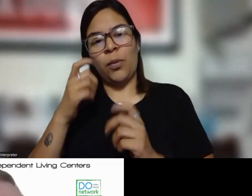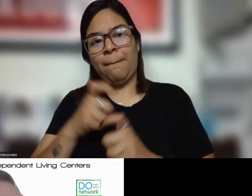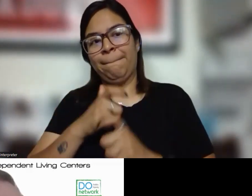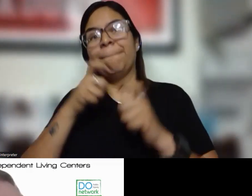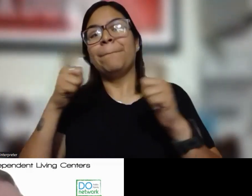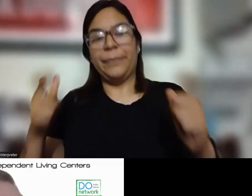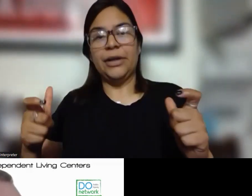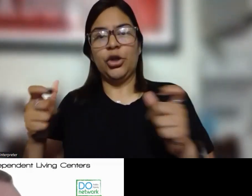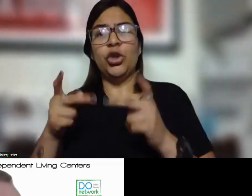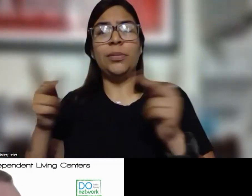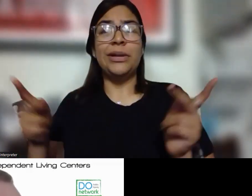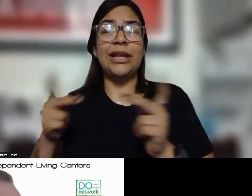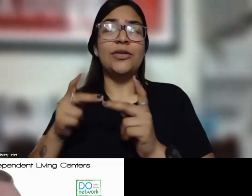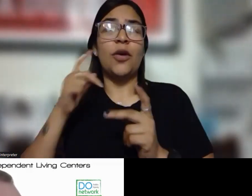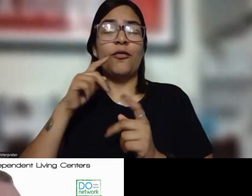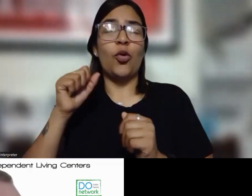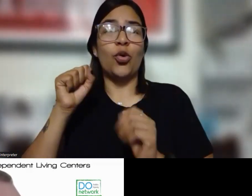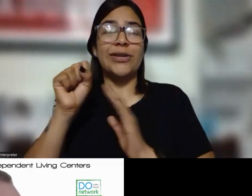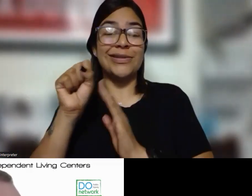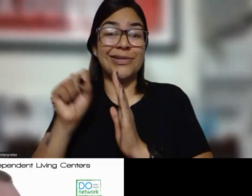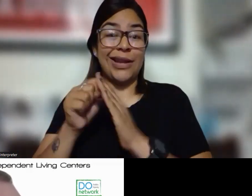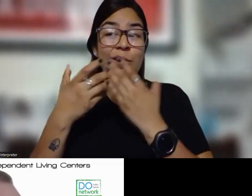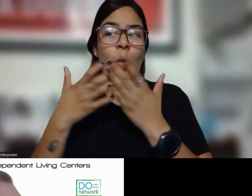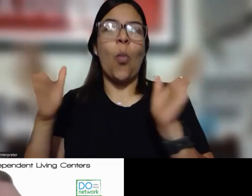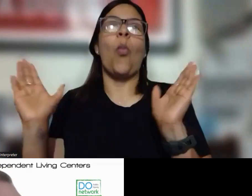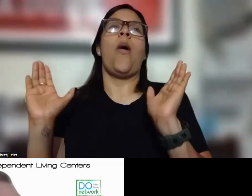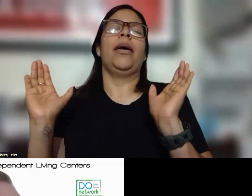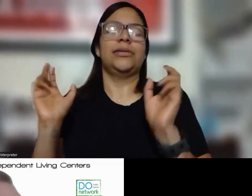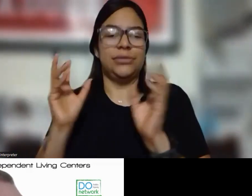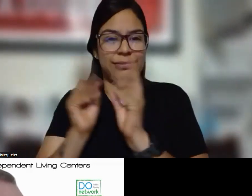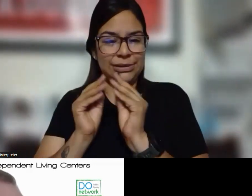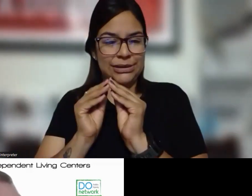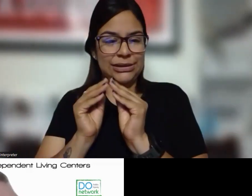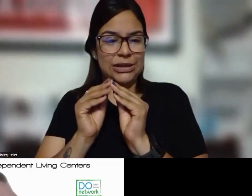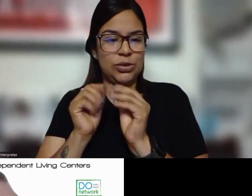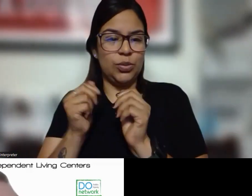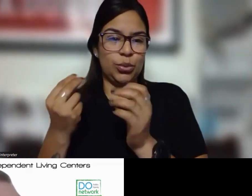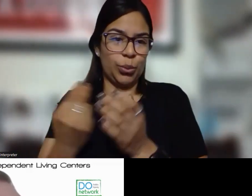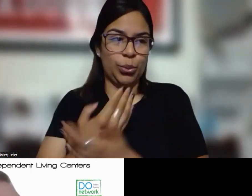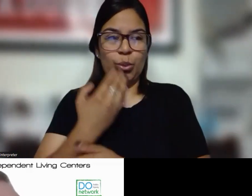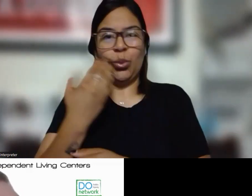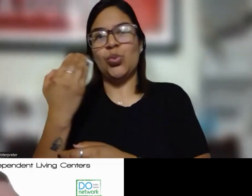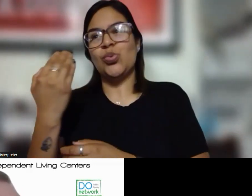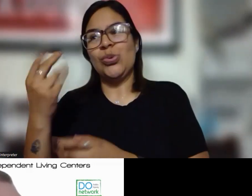be able to accommodate Statewide meetings at our um new space so we're super excited about